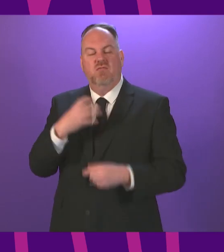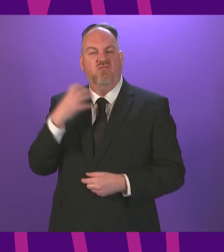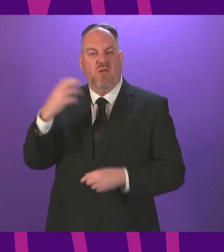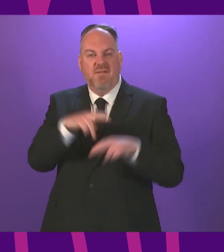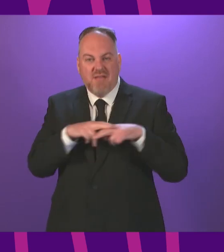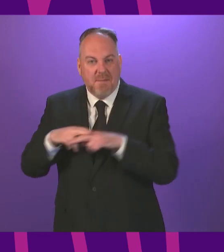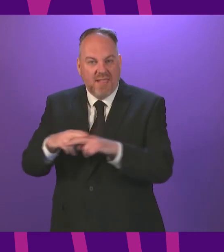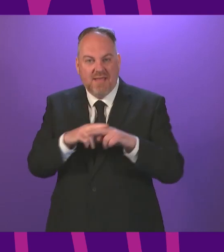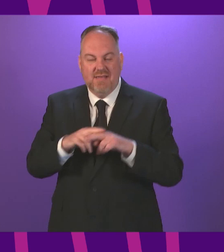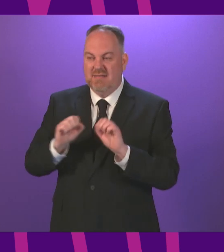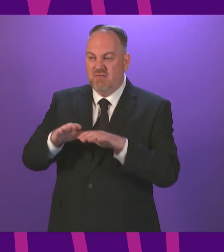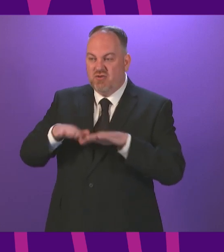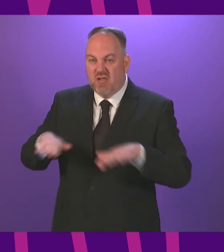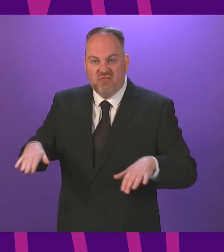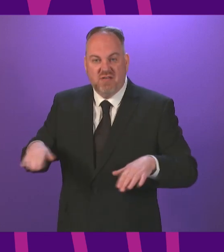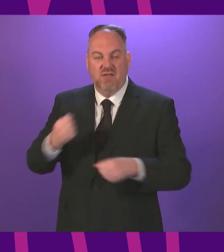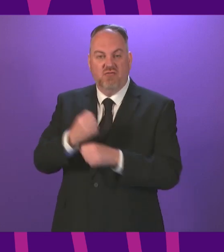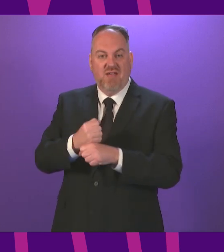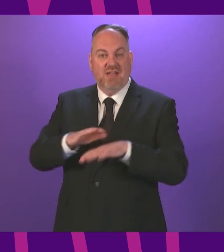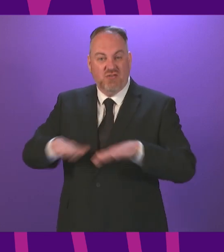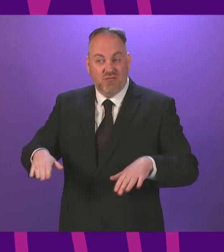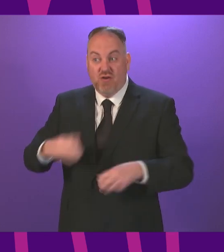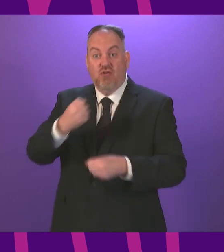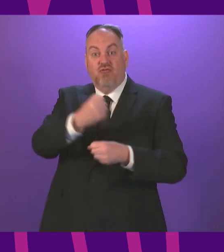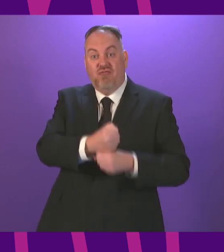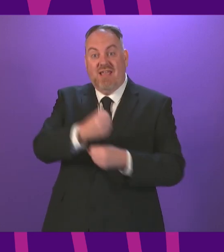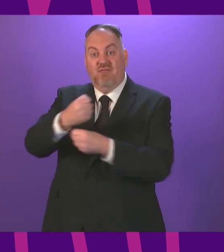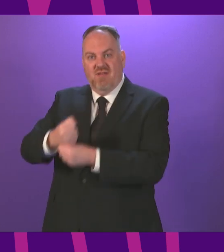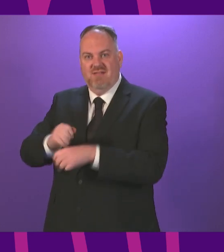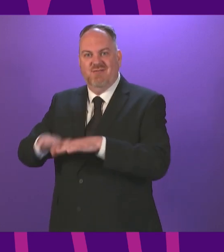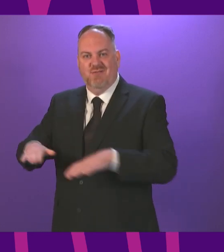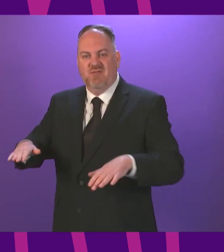children, grandchildren and great-grandchildren; and, in particular, to Her Majesty the Queen.